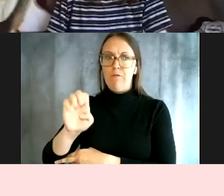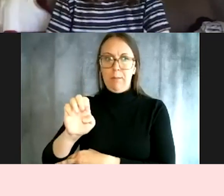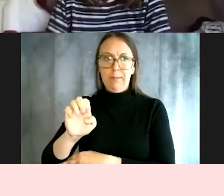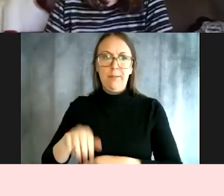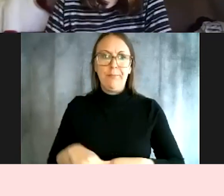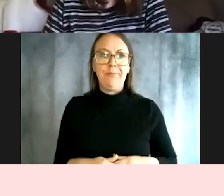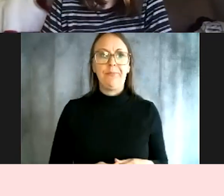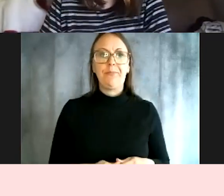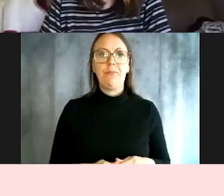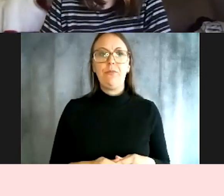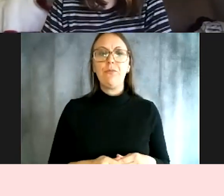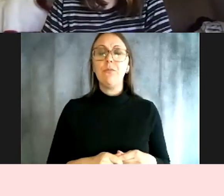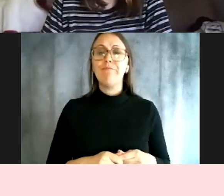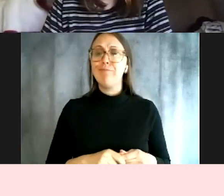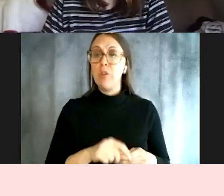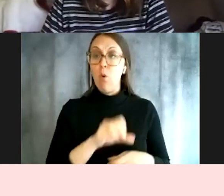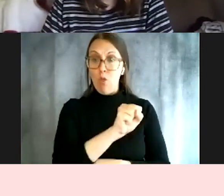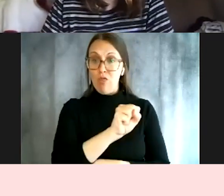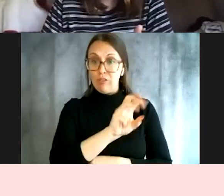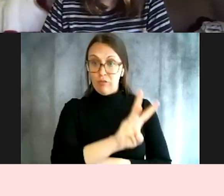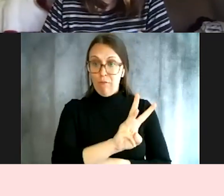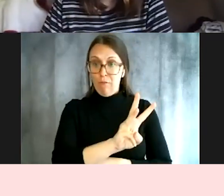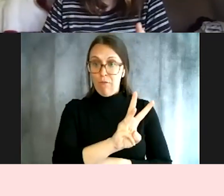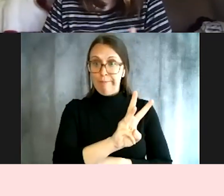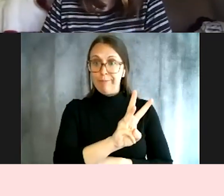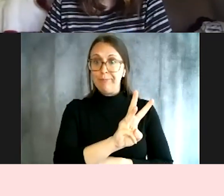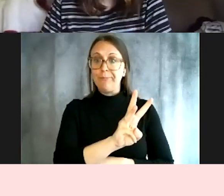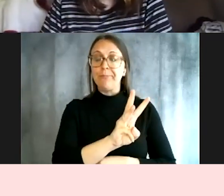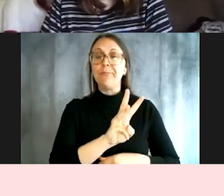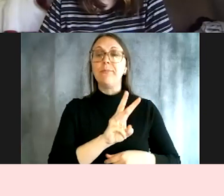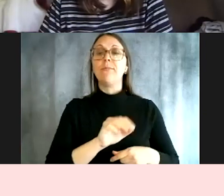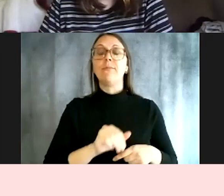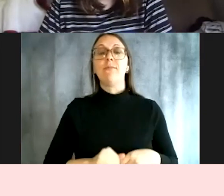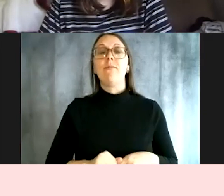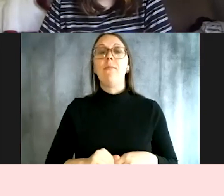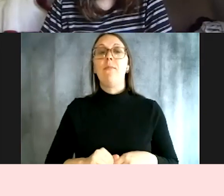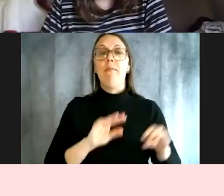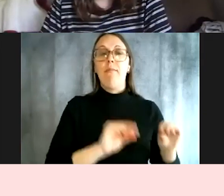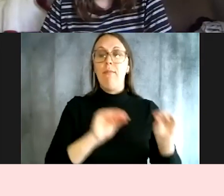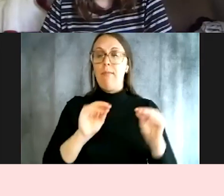software that you're creating out of literal pieces of paper and then low fidelity wireframes